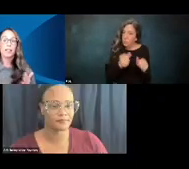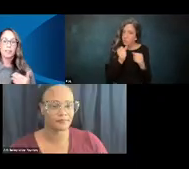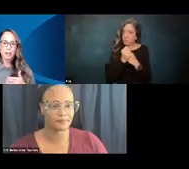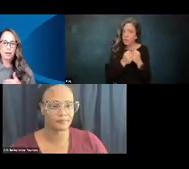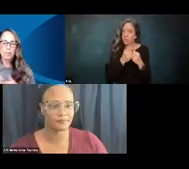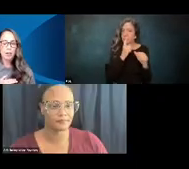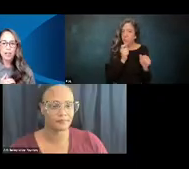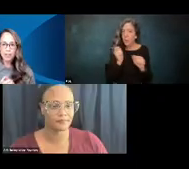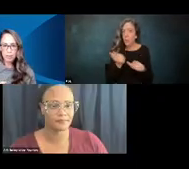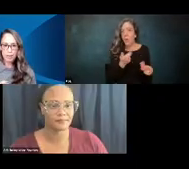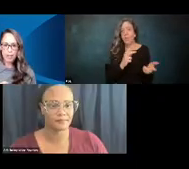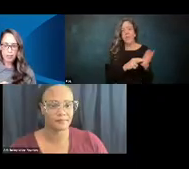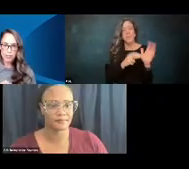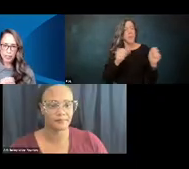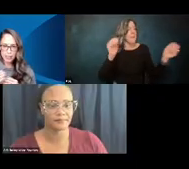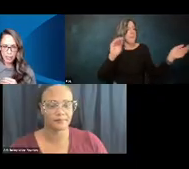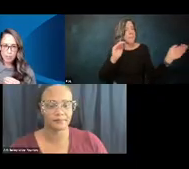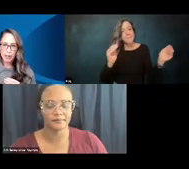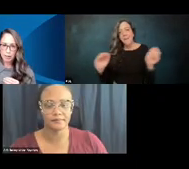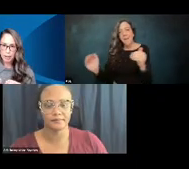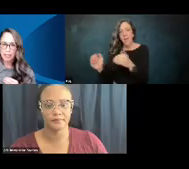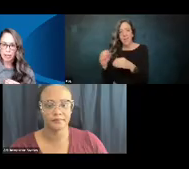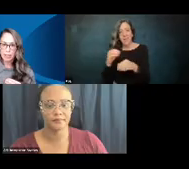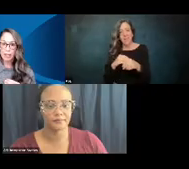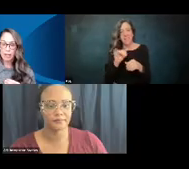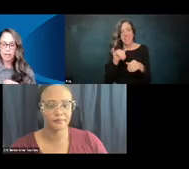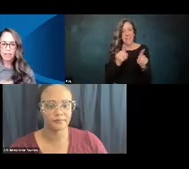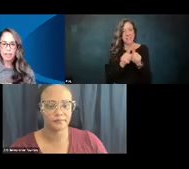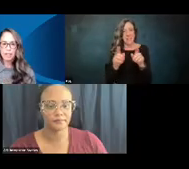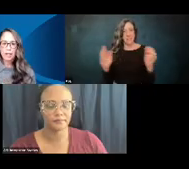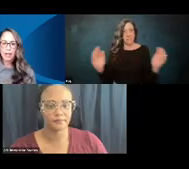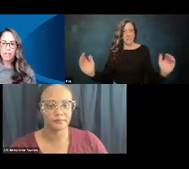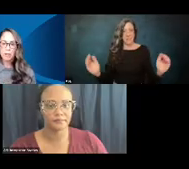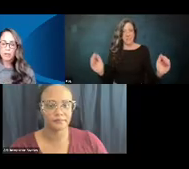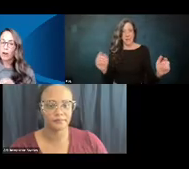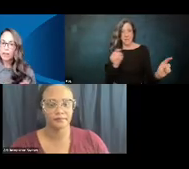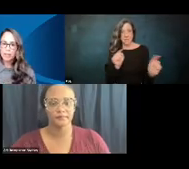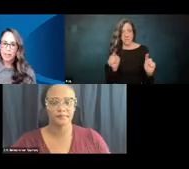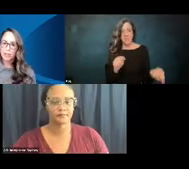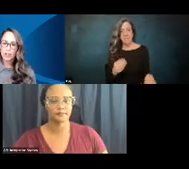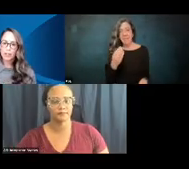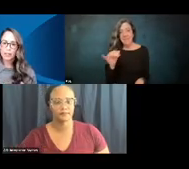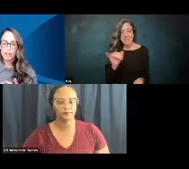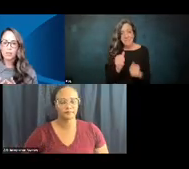progress um across sub indicators in that same side by side layout. As with all indicator charts,